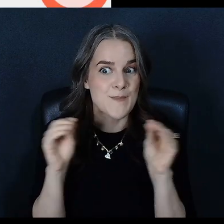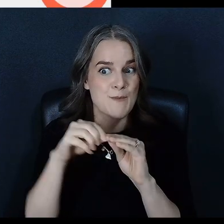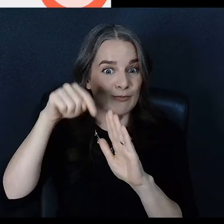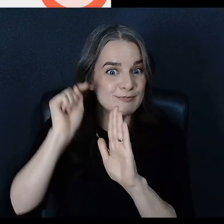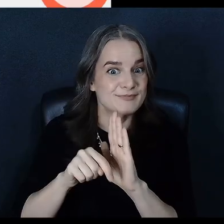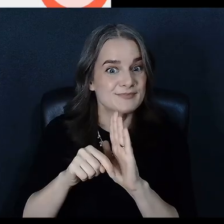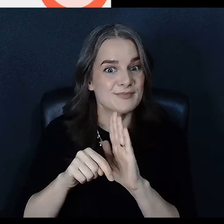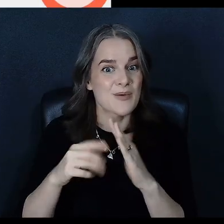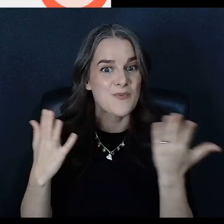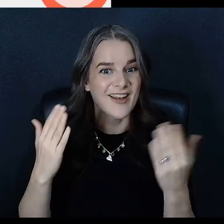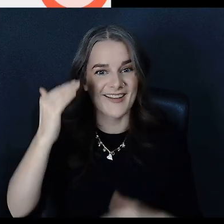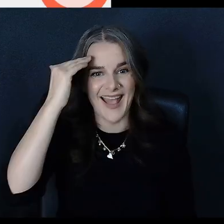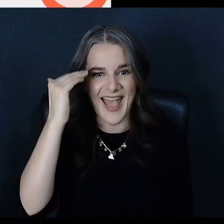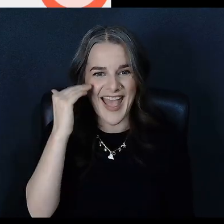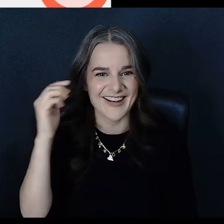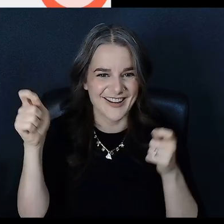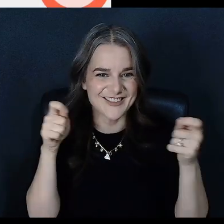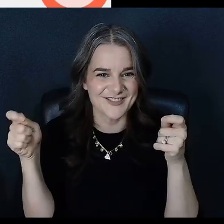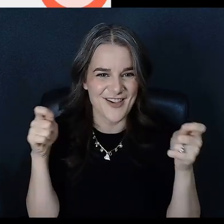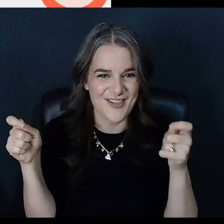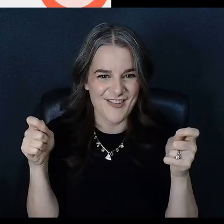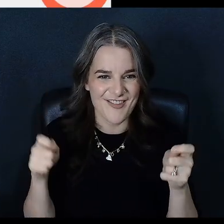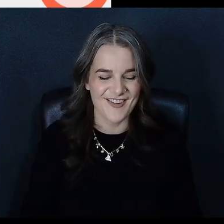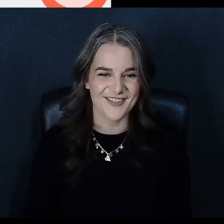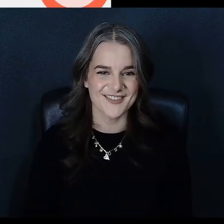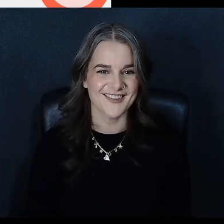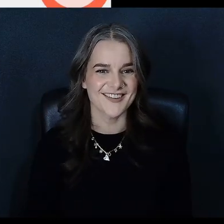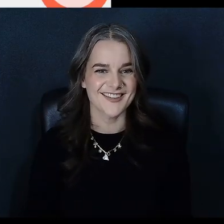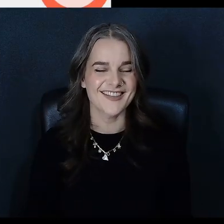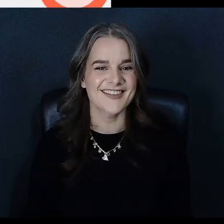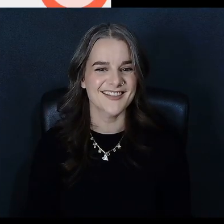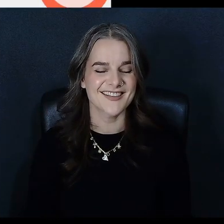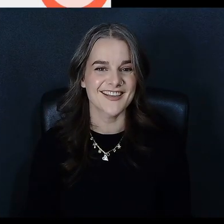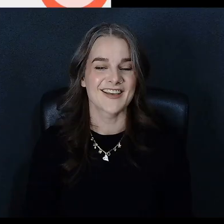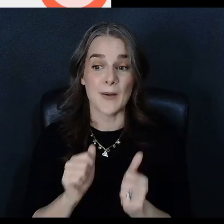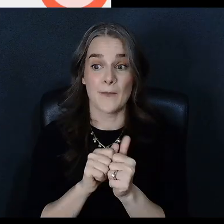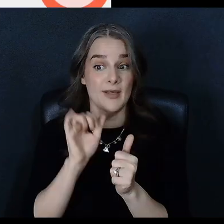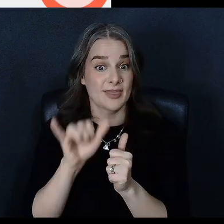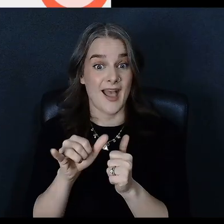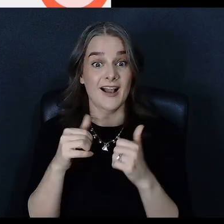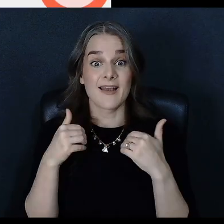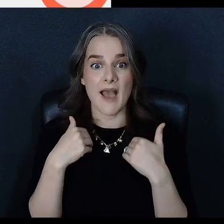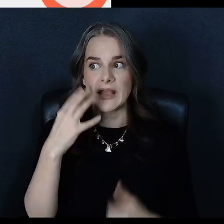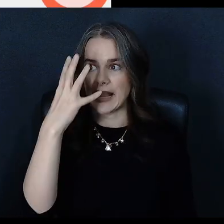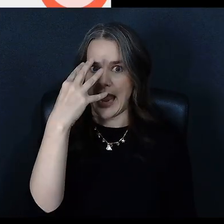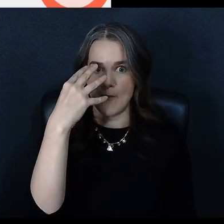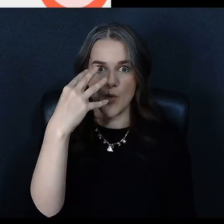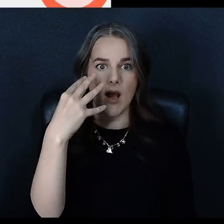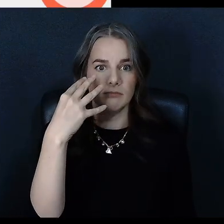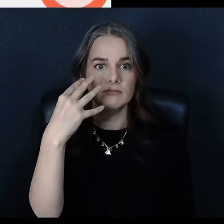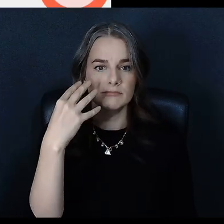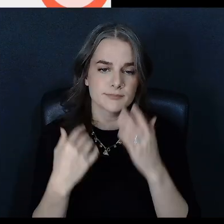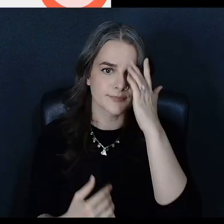So with this, there is some kind of camera on the top of whatever